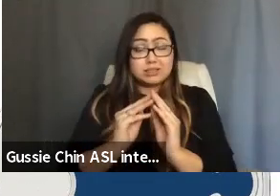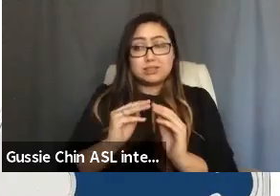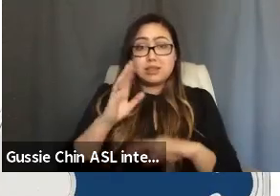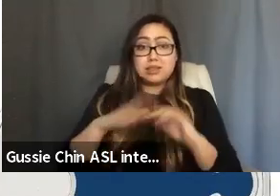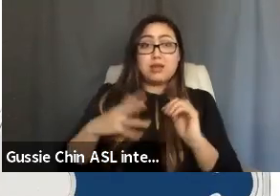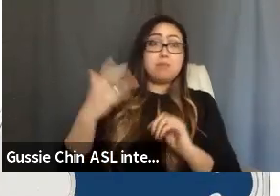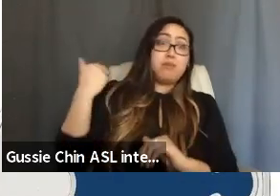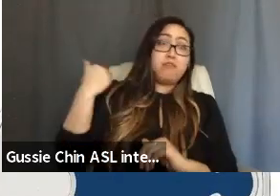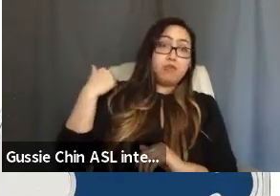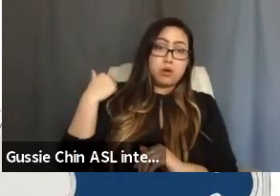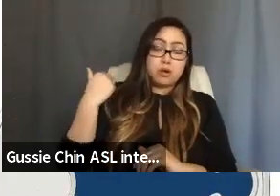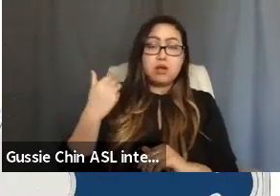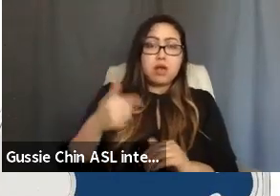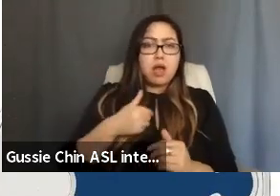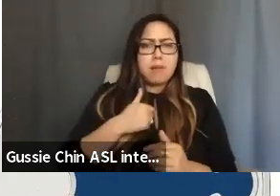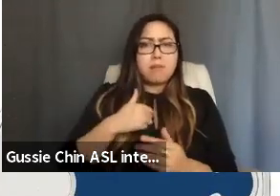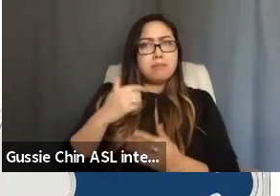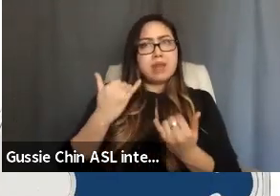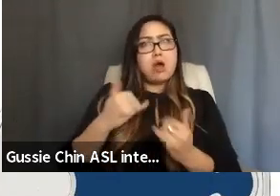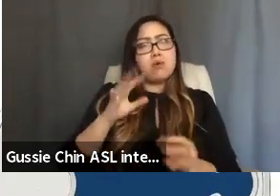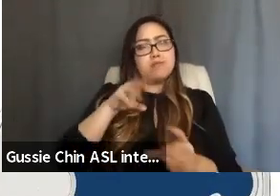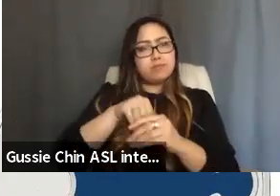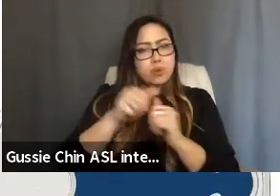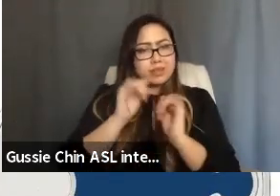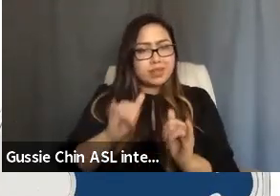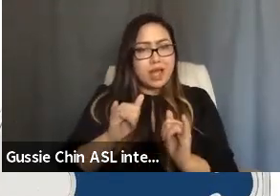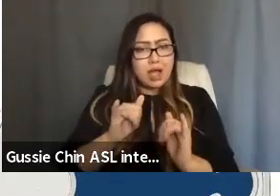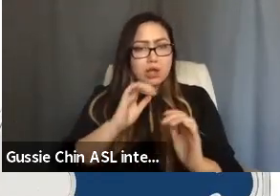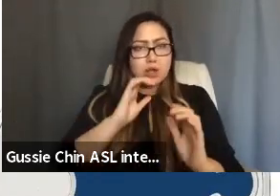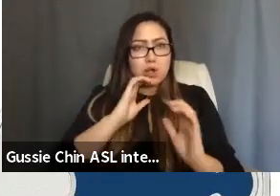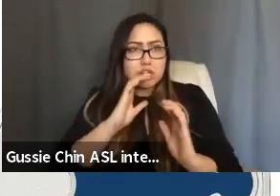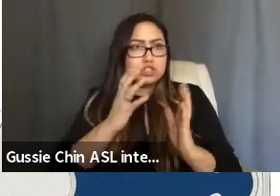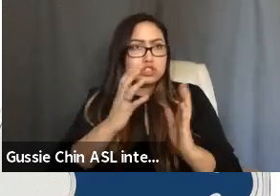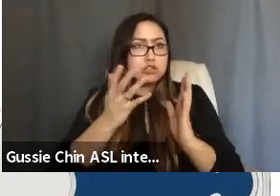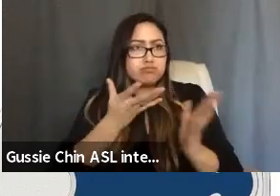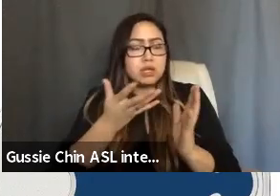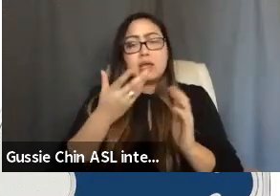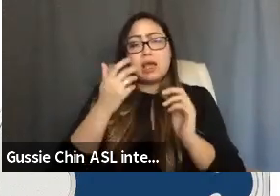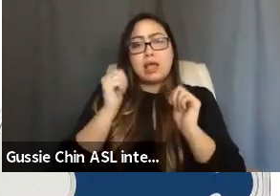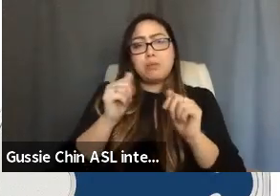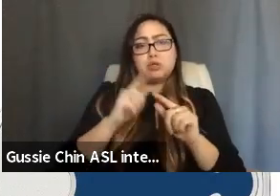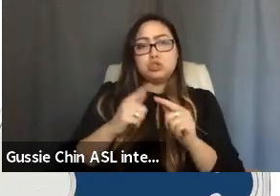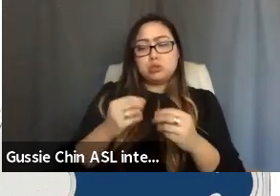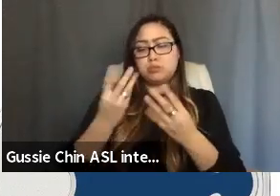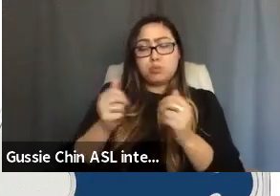of the conversation, so that I could help with identifying resources as we for people with access